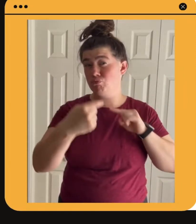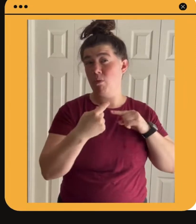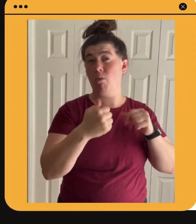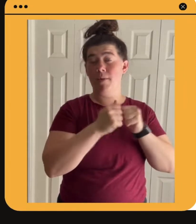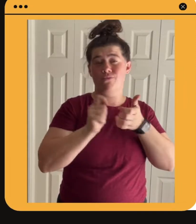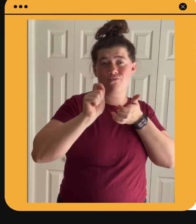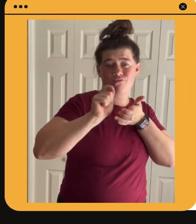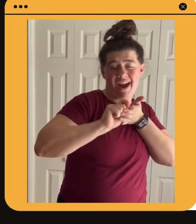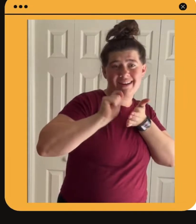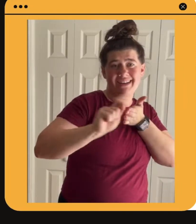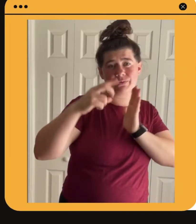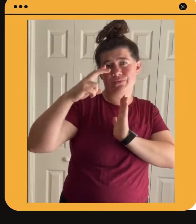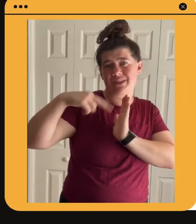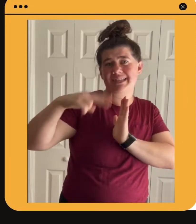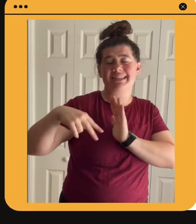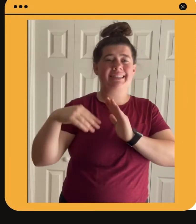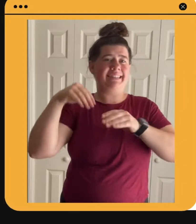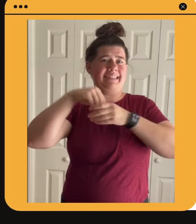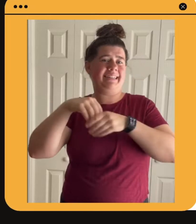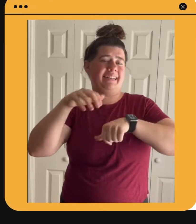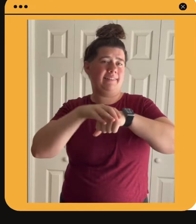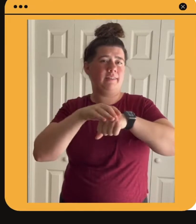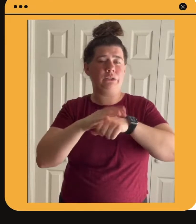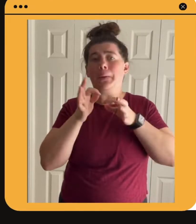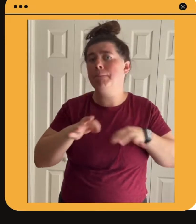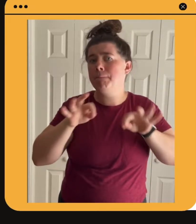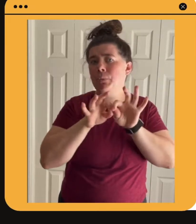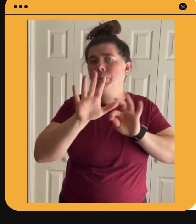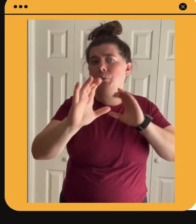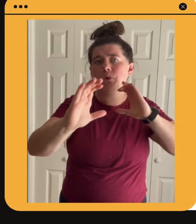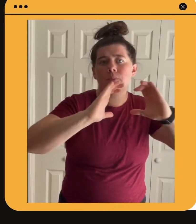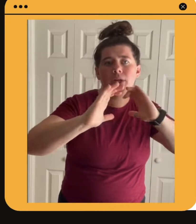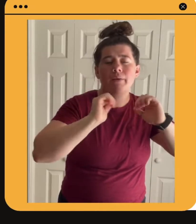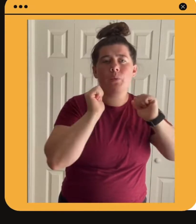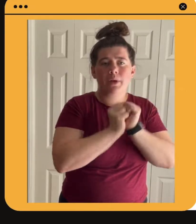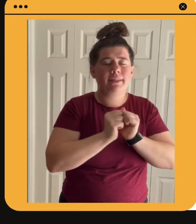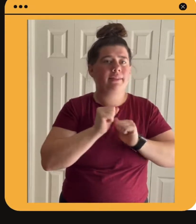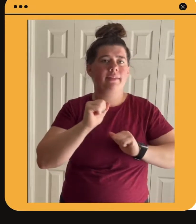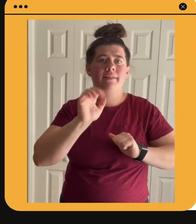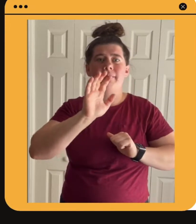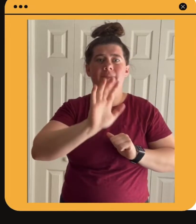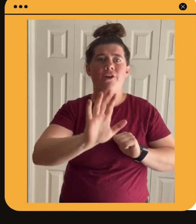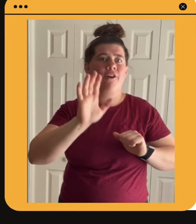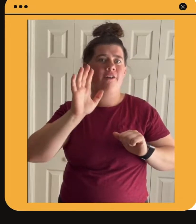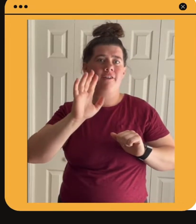Your student might struggle with writing and reading in English. So it's important that you communicate with their